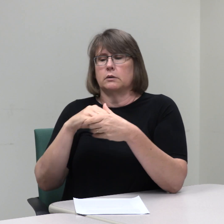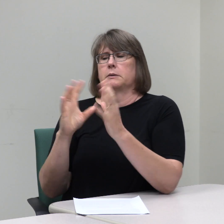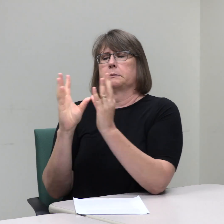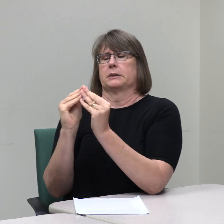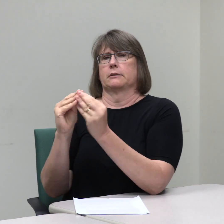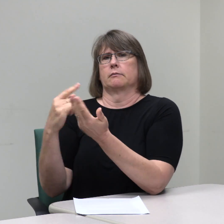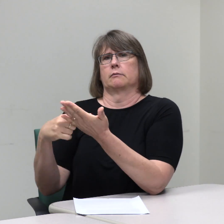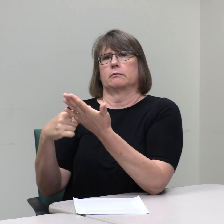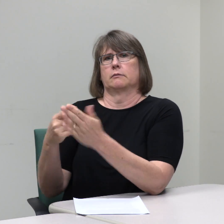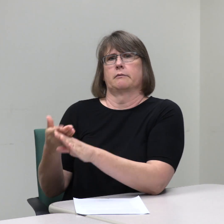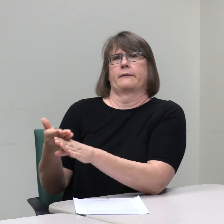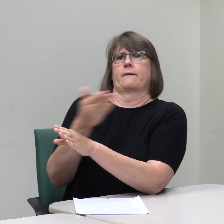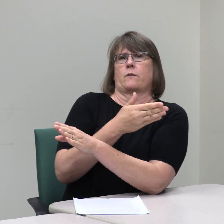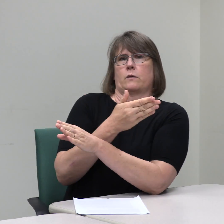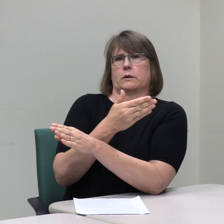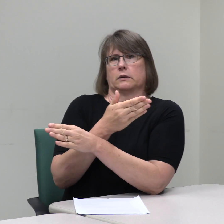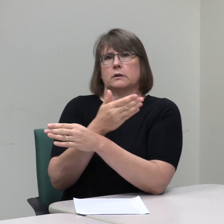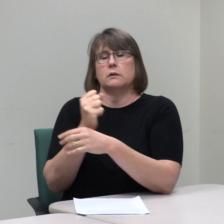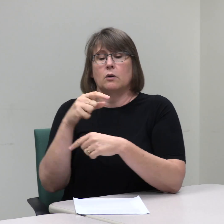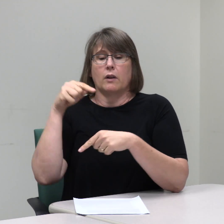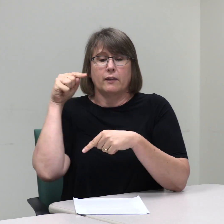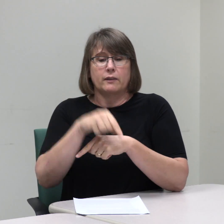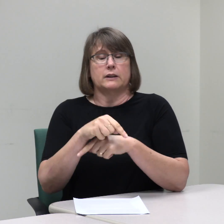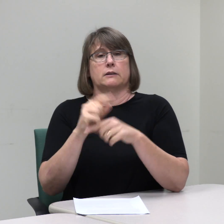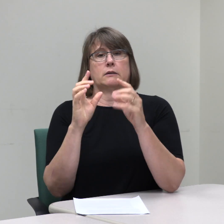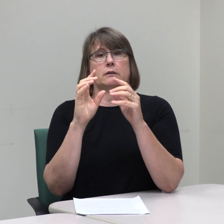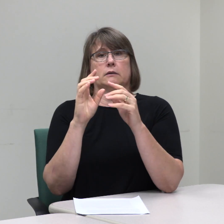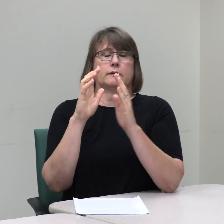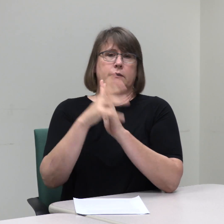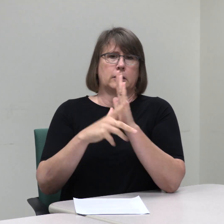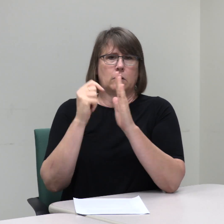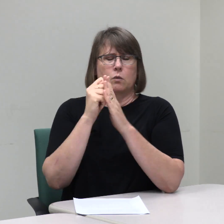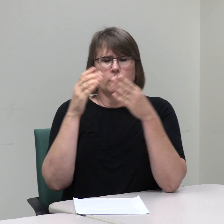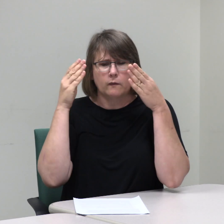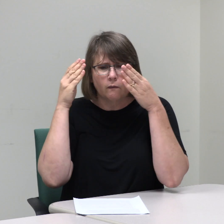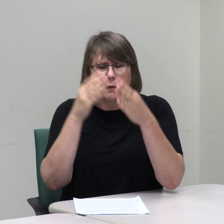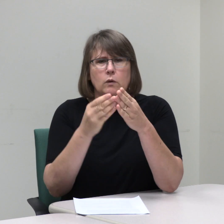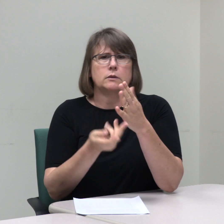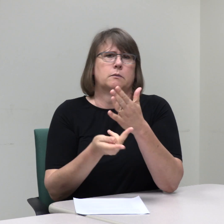is collected before the IEP meeting. For this video,